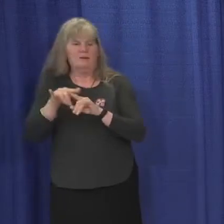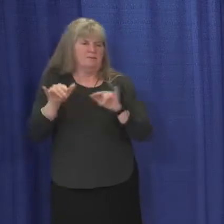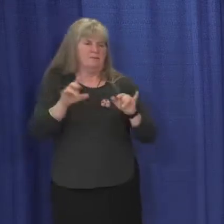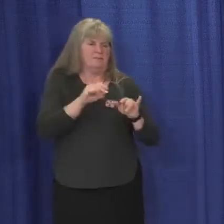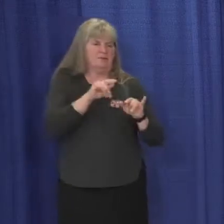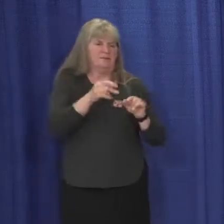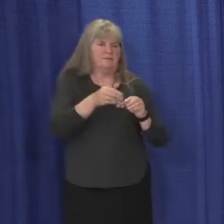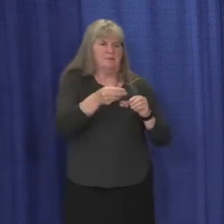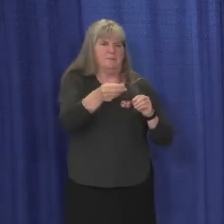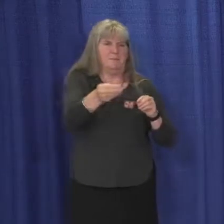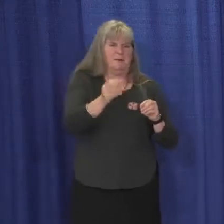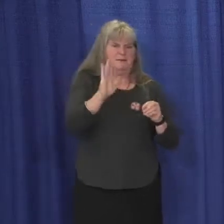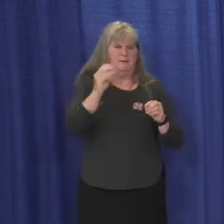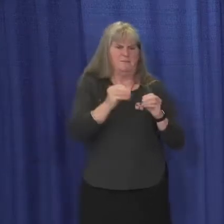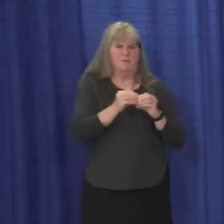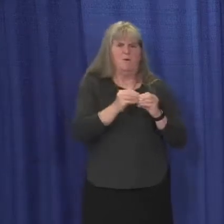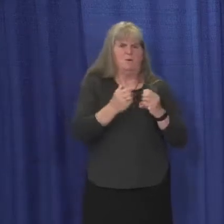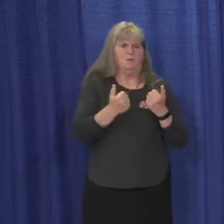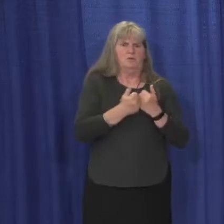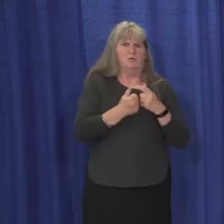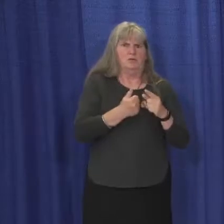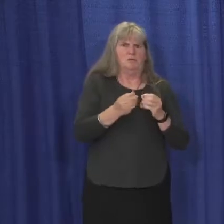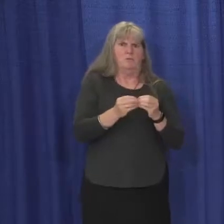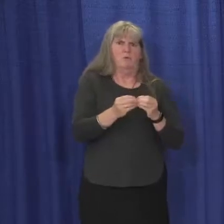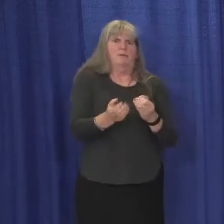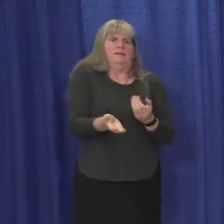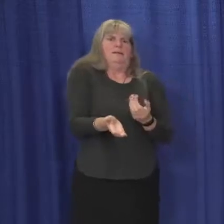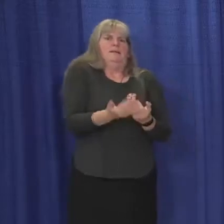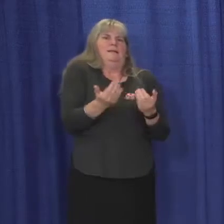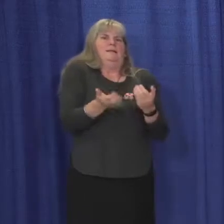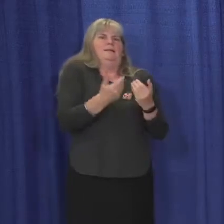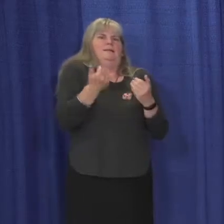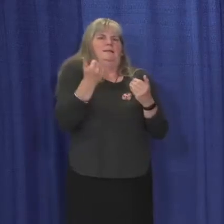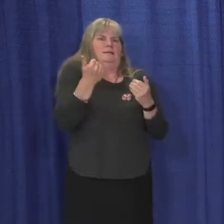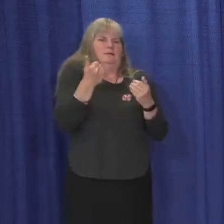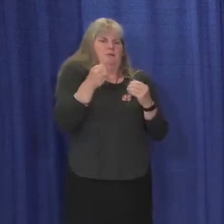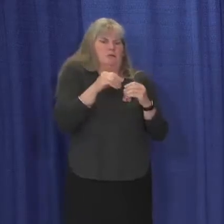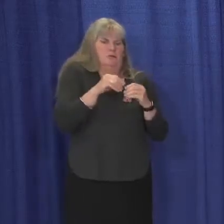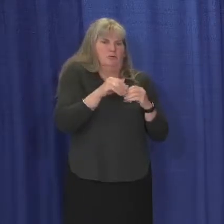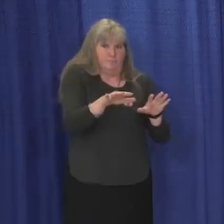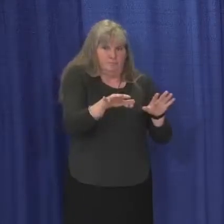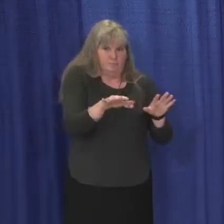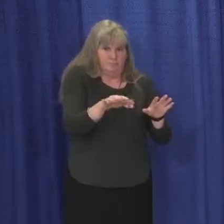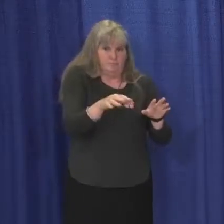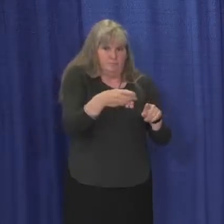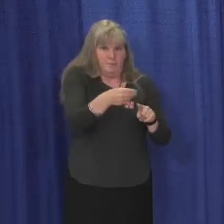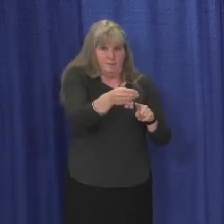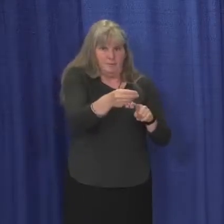But the Delta seems to throw even more challenges in terms of how easily transmissible it is